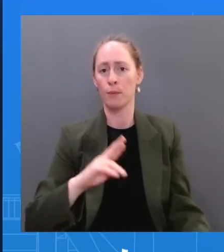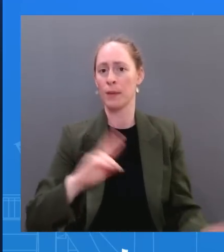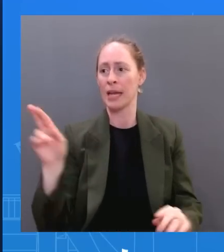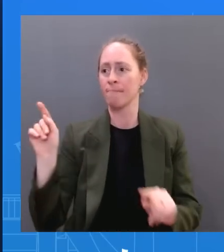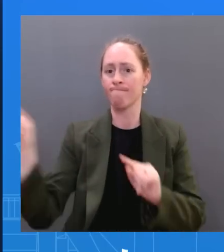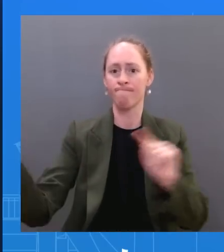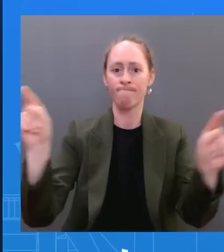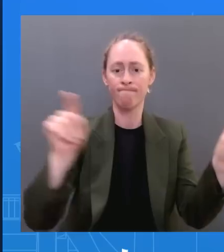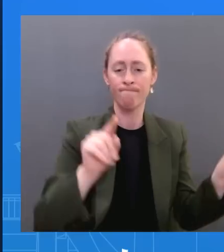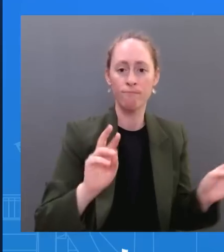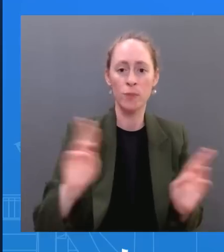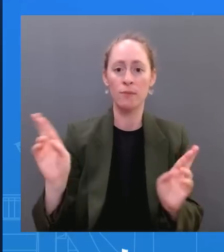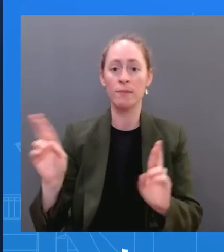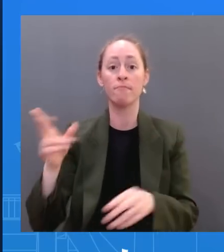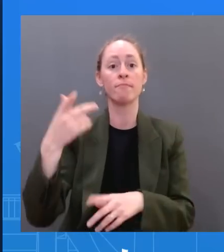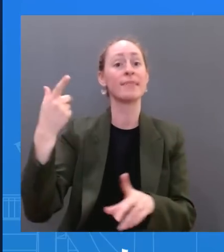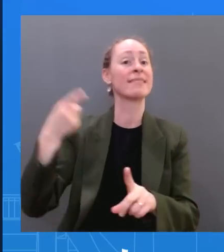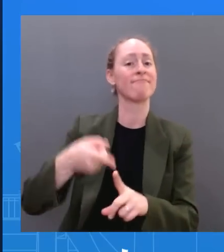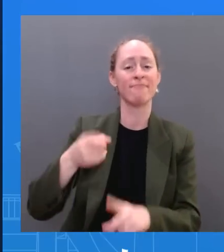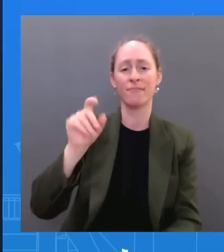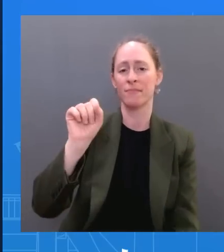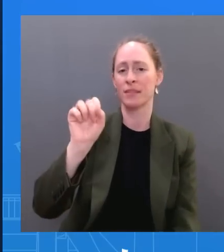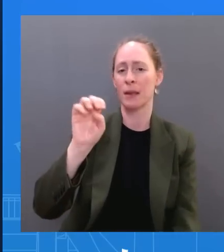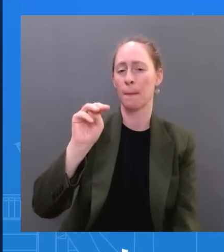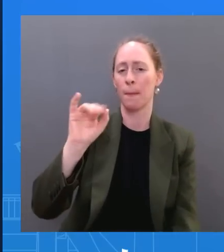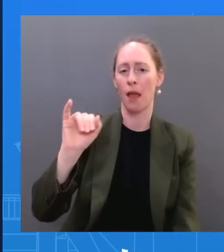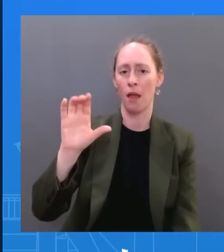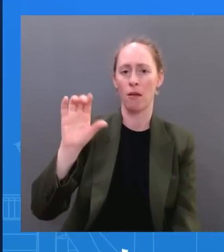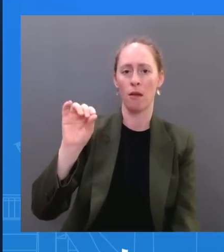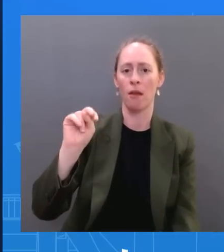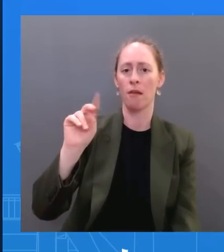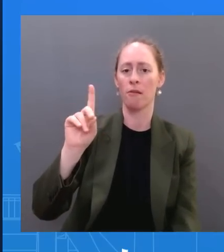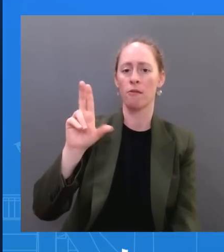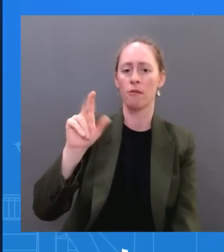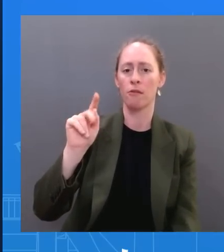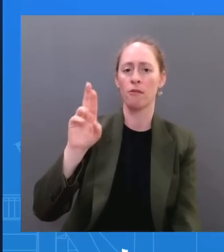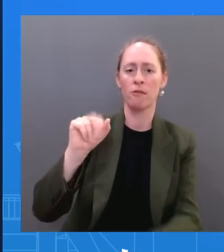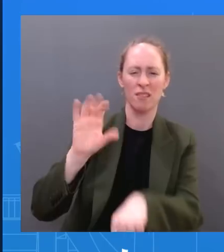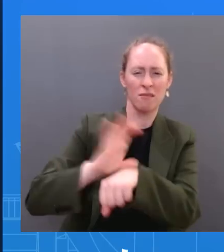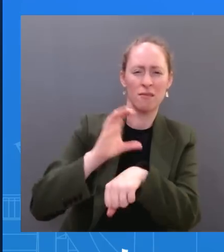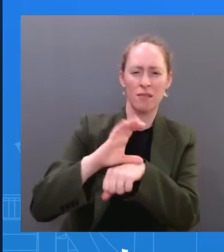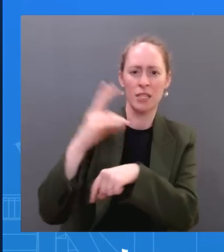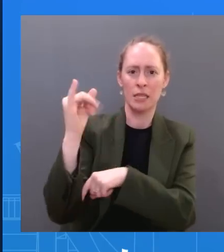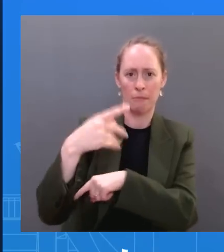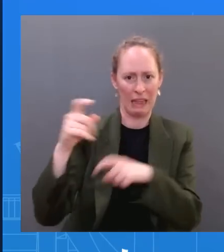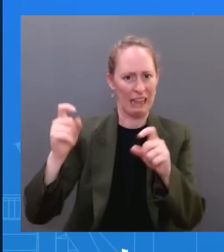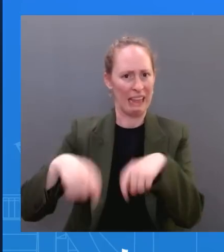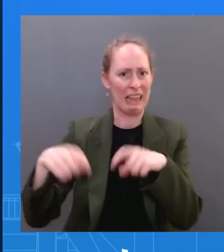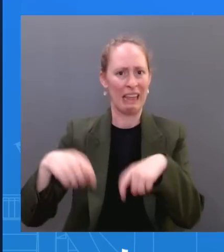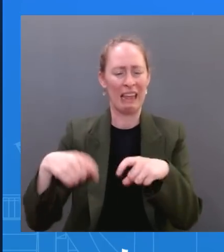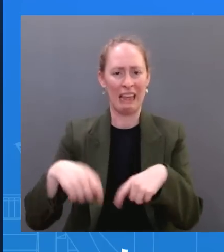in place to increase semiconductor manufacturing, including the most sophisticated chips here in the United States.